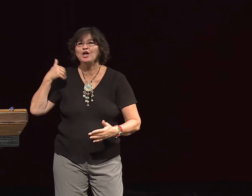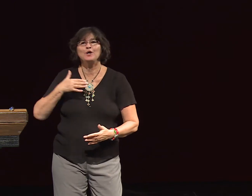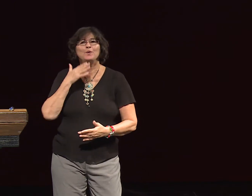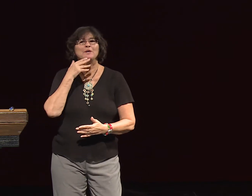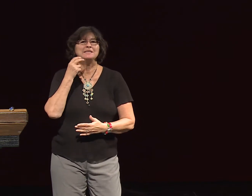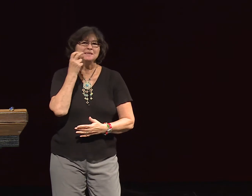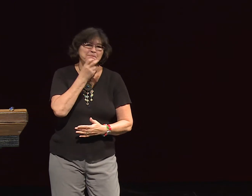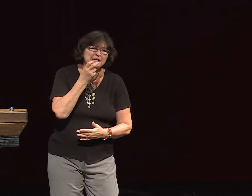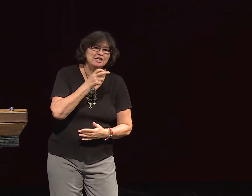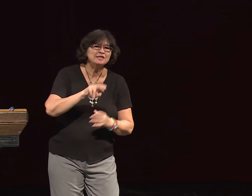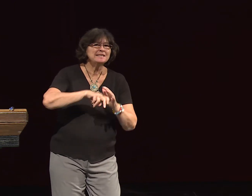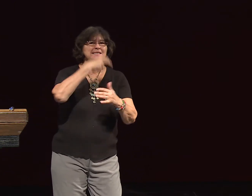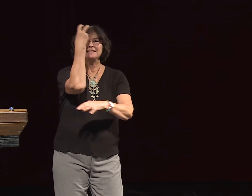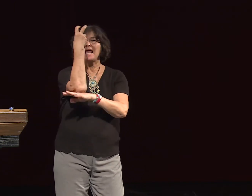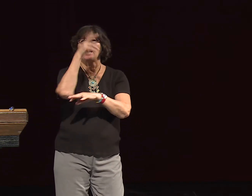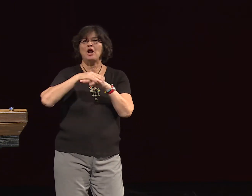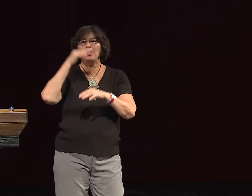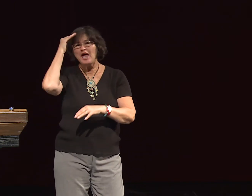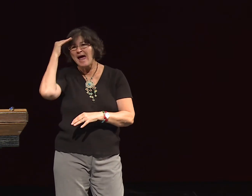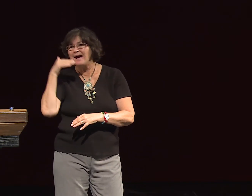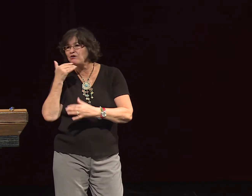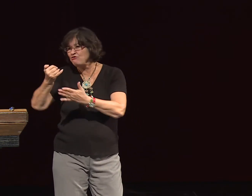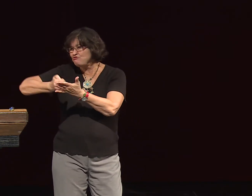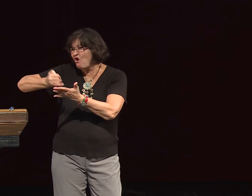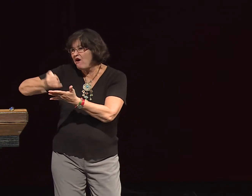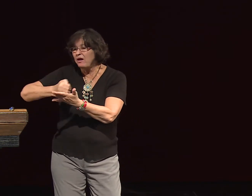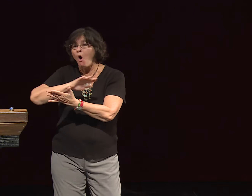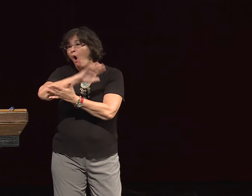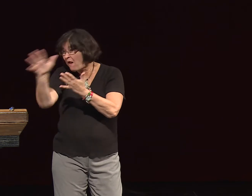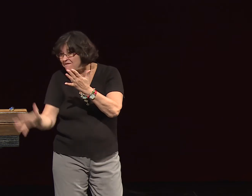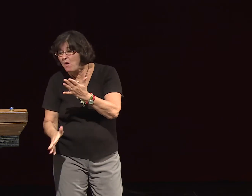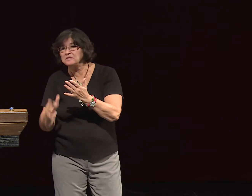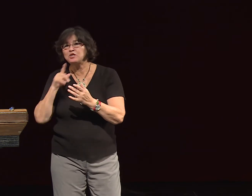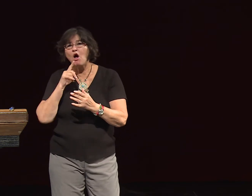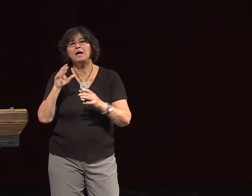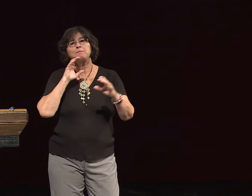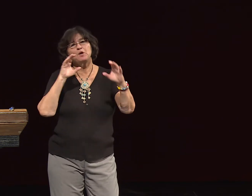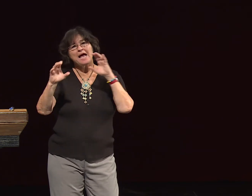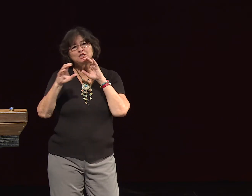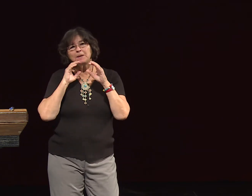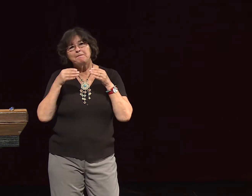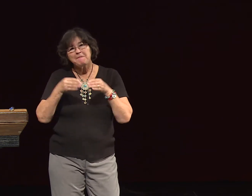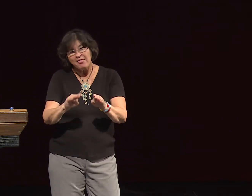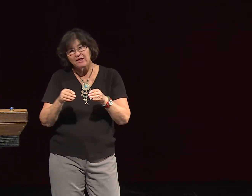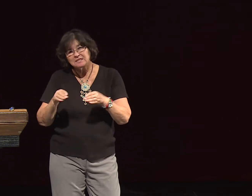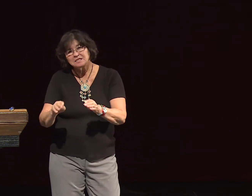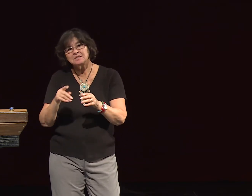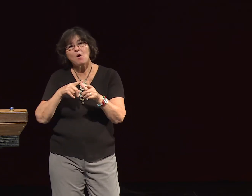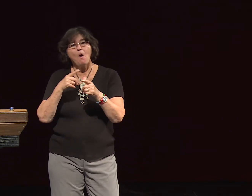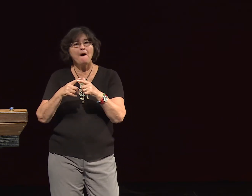gesturing, cued speech, standing on your head, drawing, all of these things